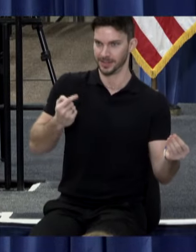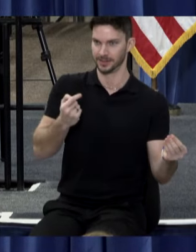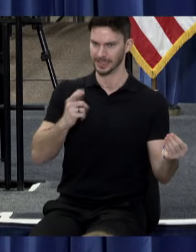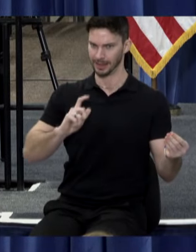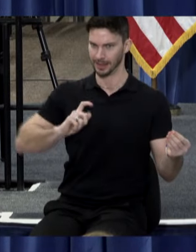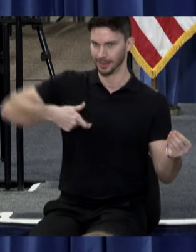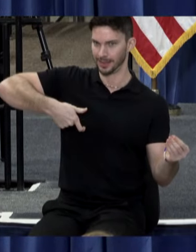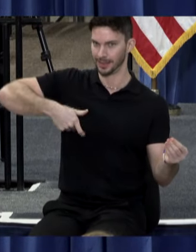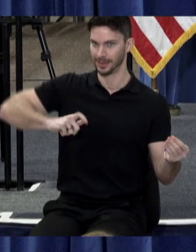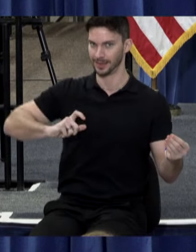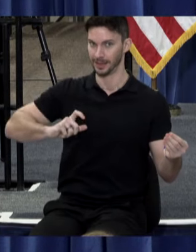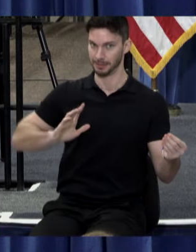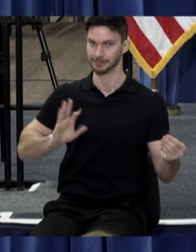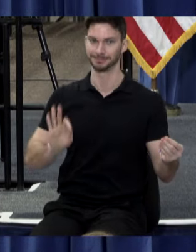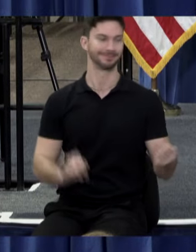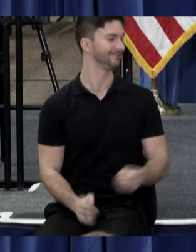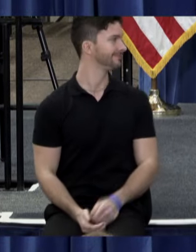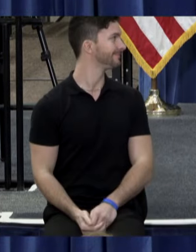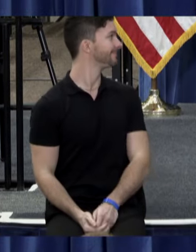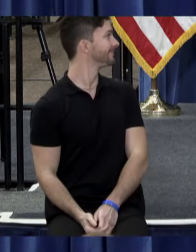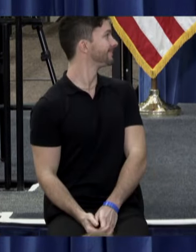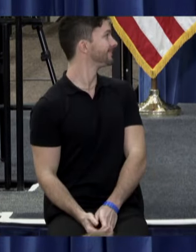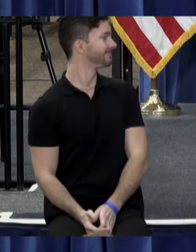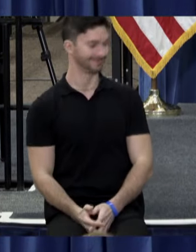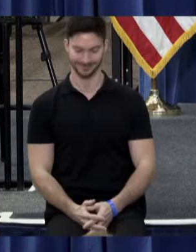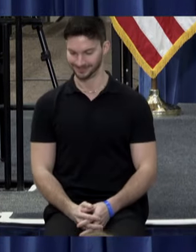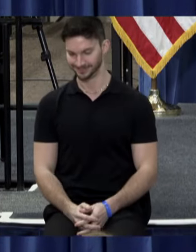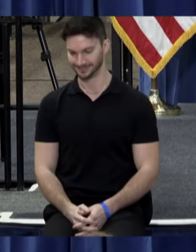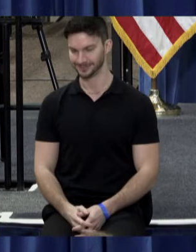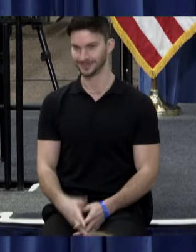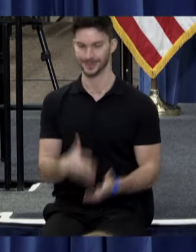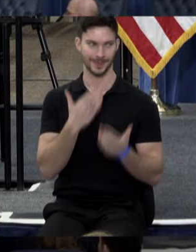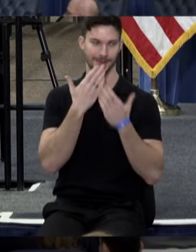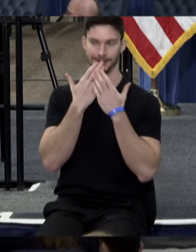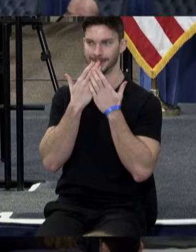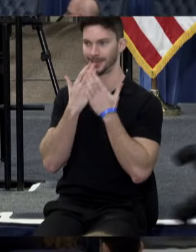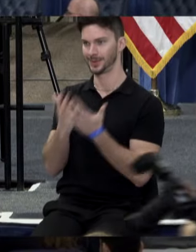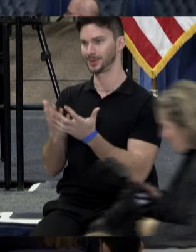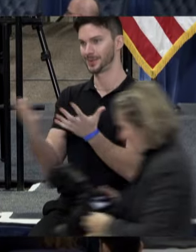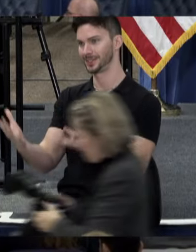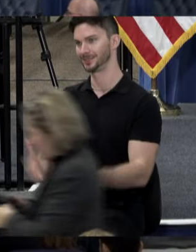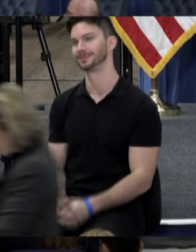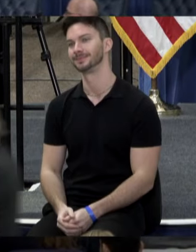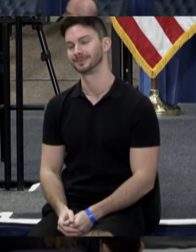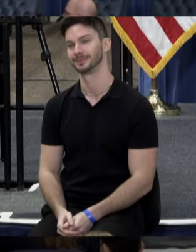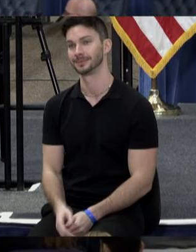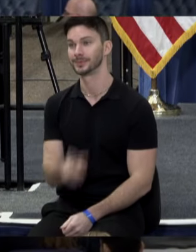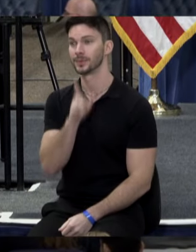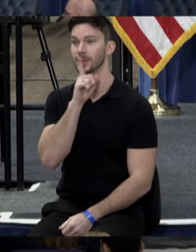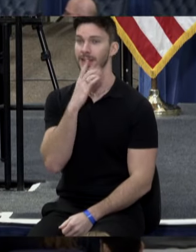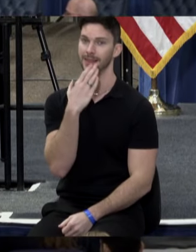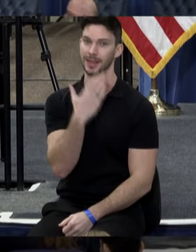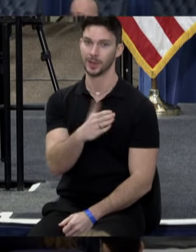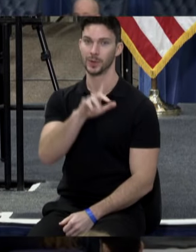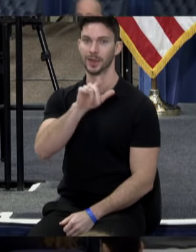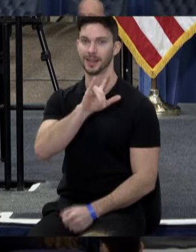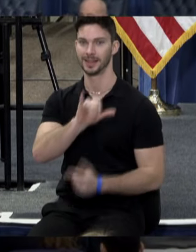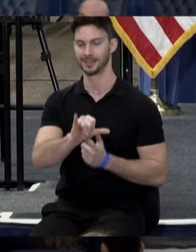it's good. Thank you so much. Thank you. Lily, thank you very much. Thank you.